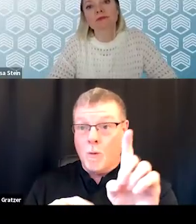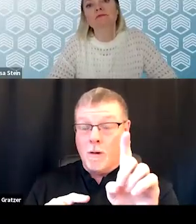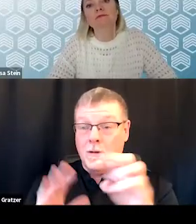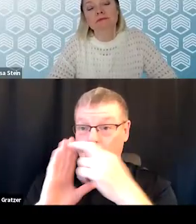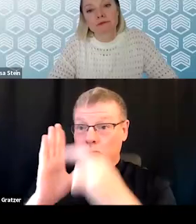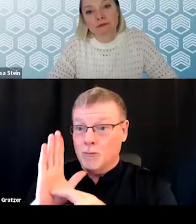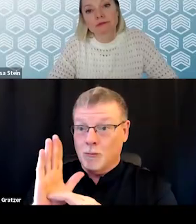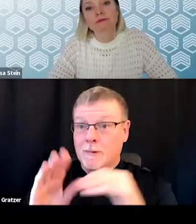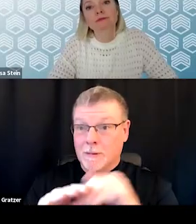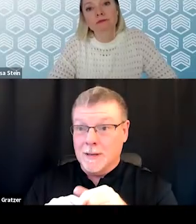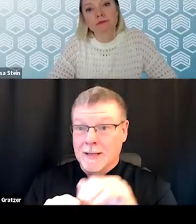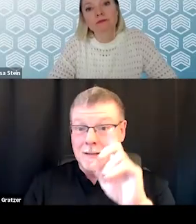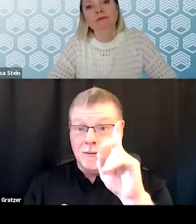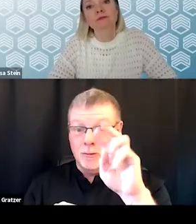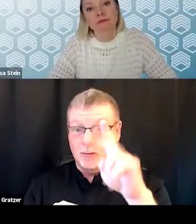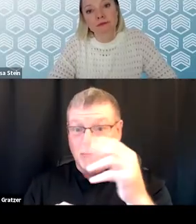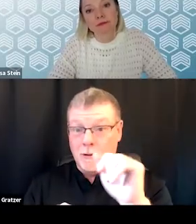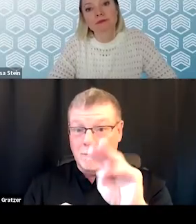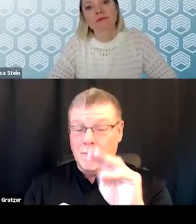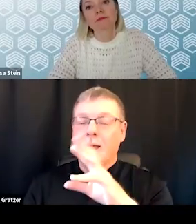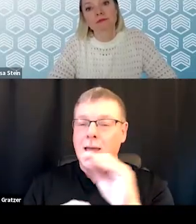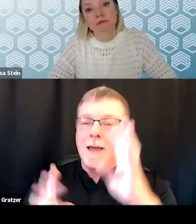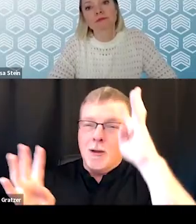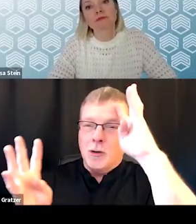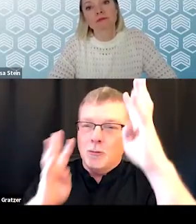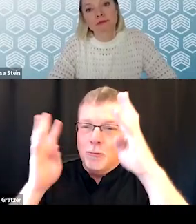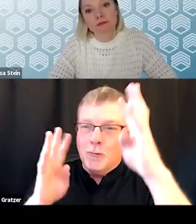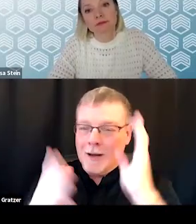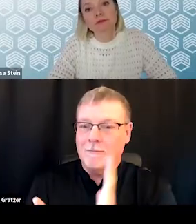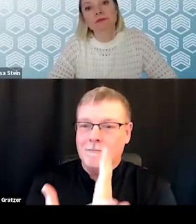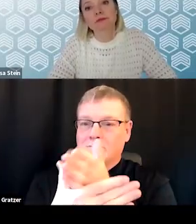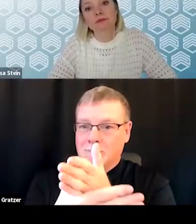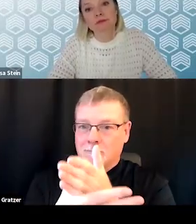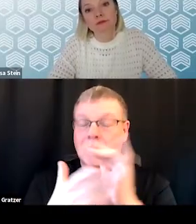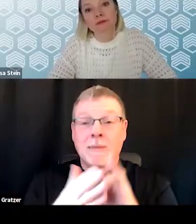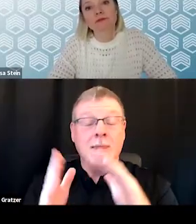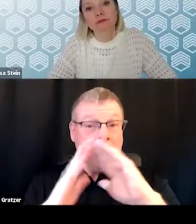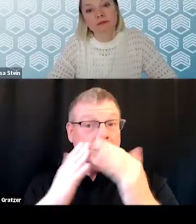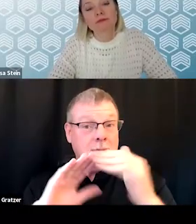to really come up with creative interventions that the city could potentially implement